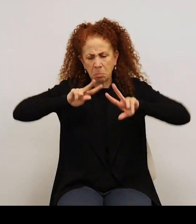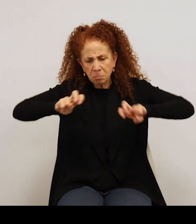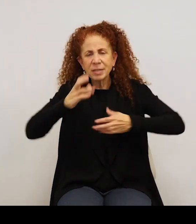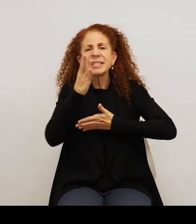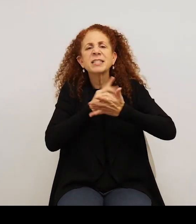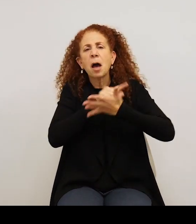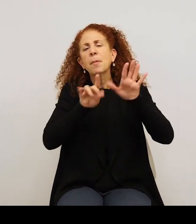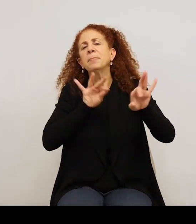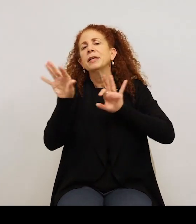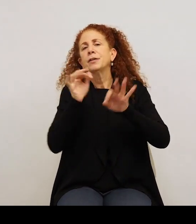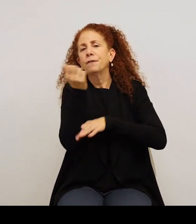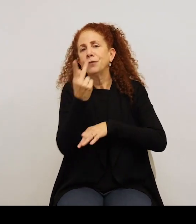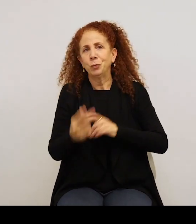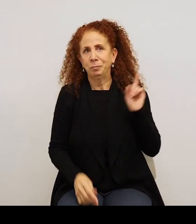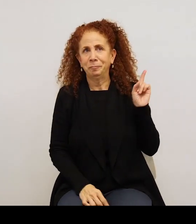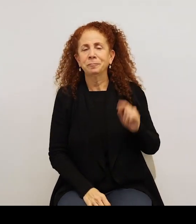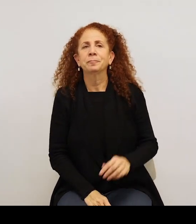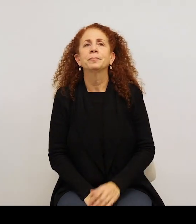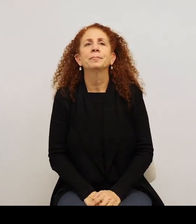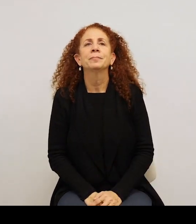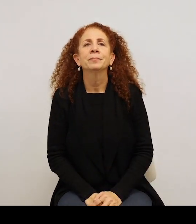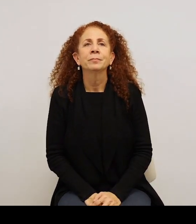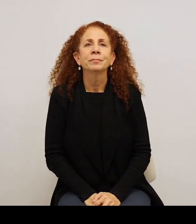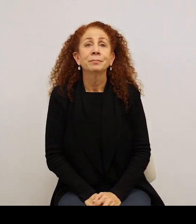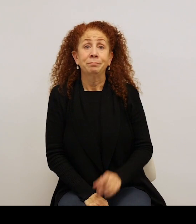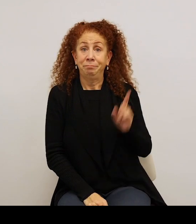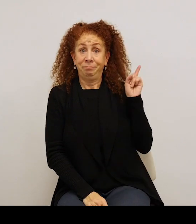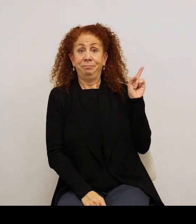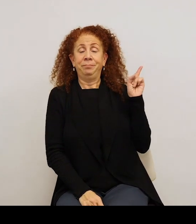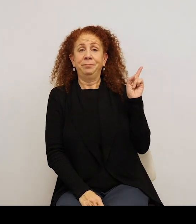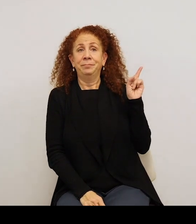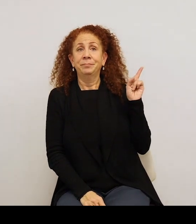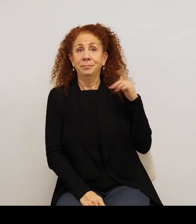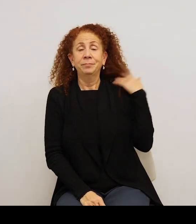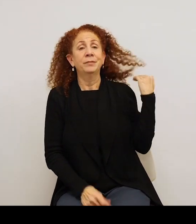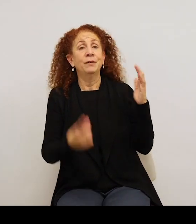I picked just a couple of examples. So this I picked for [? Etienne, ?] actually.